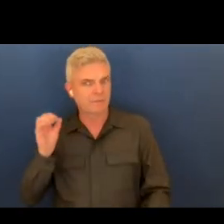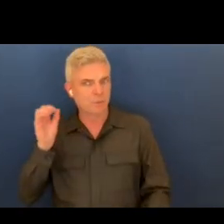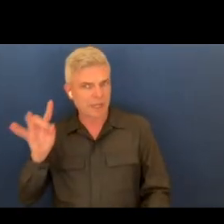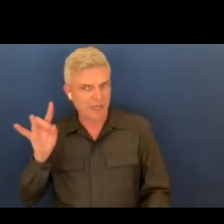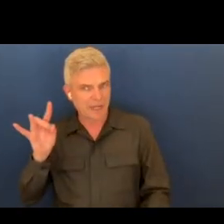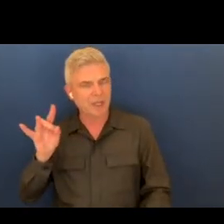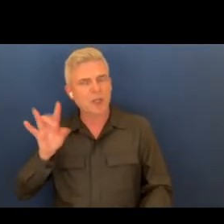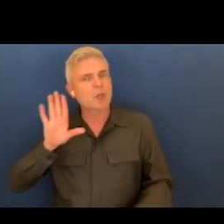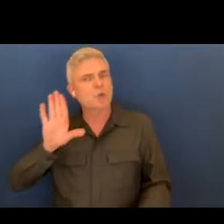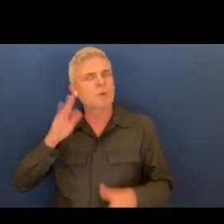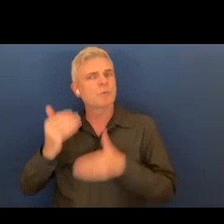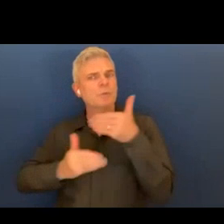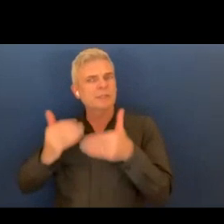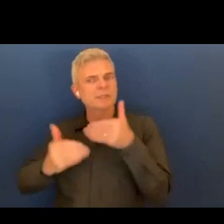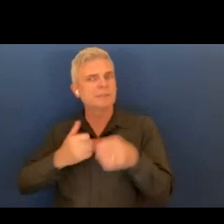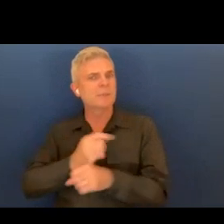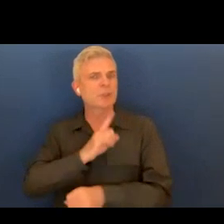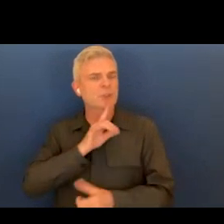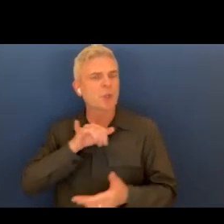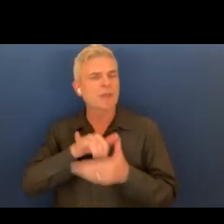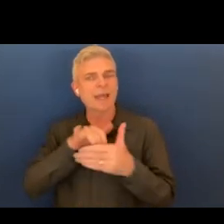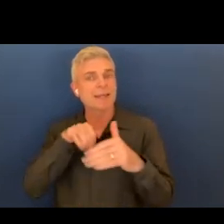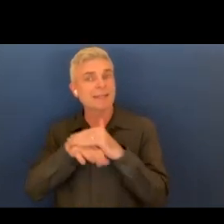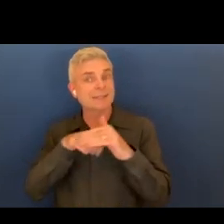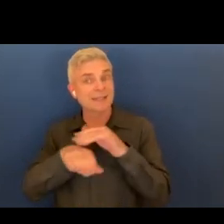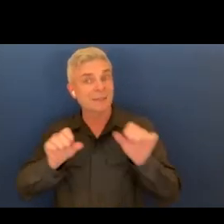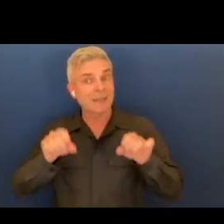what was your process in ensuring that accessibility guidelines